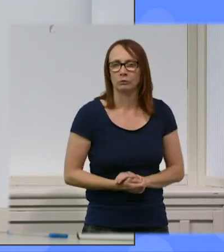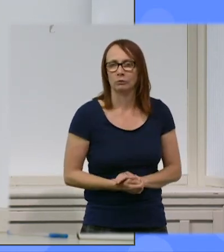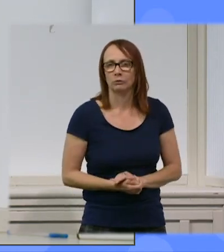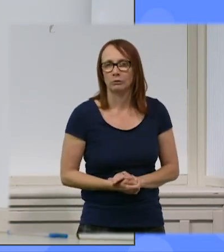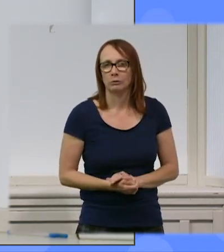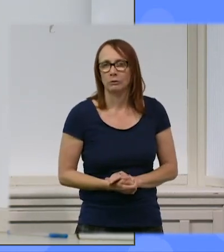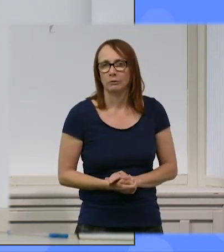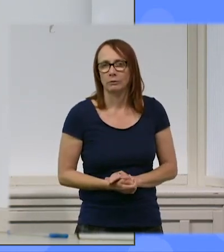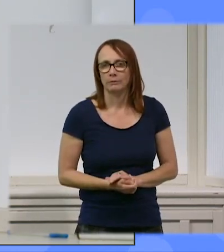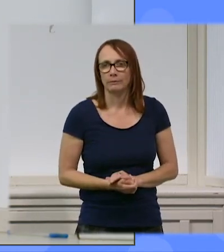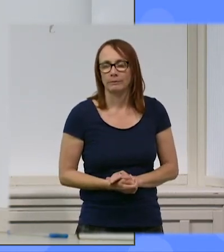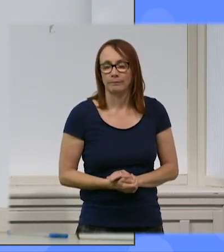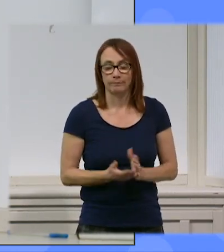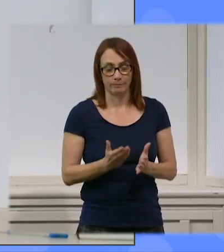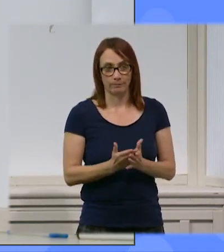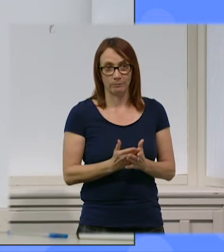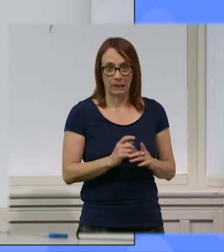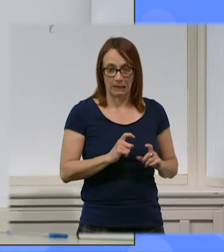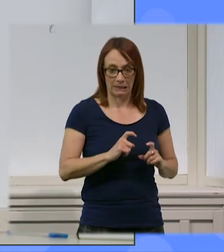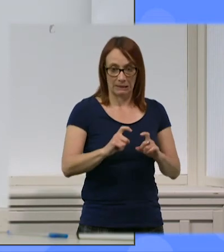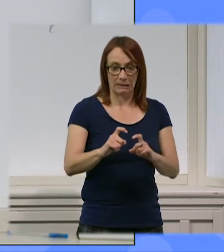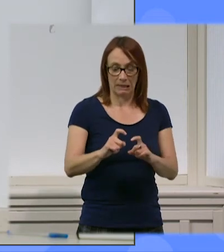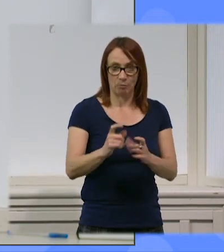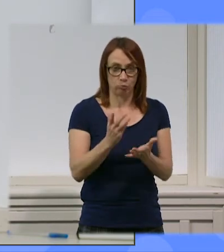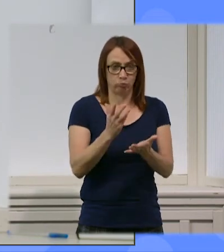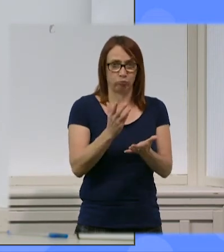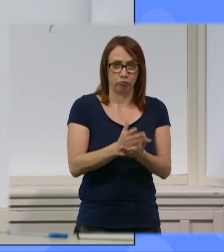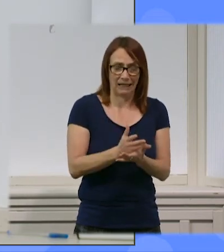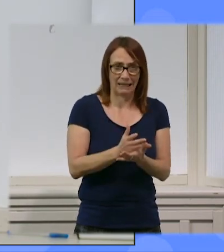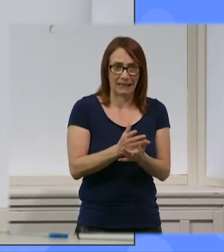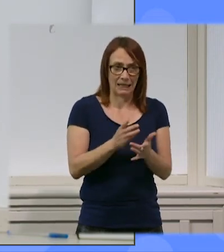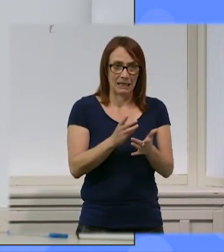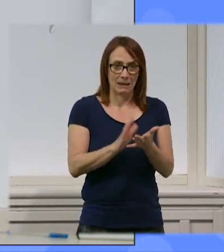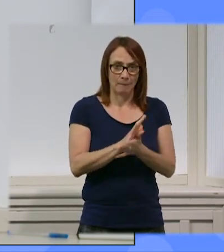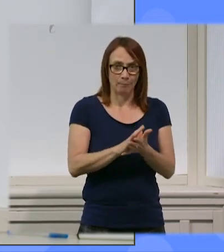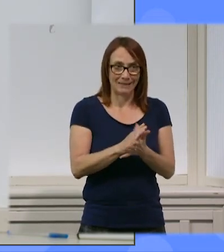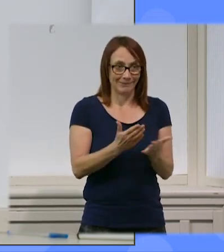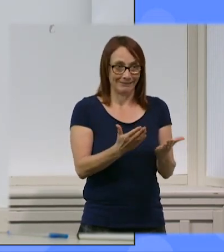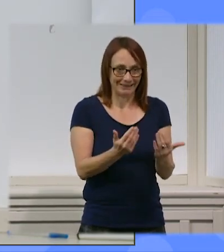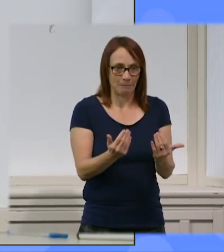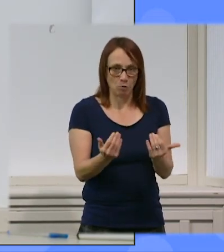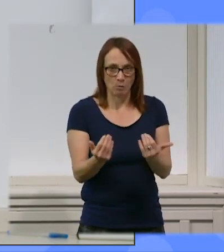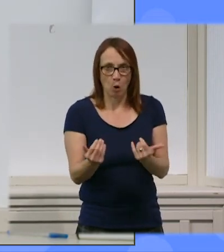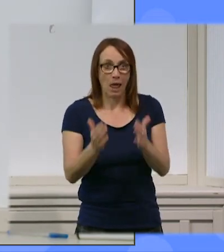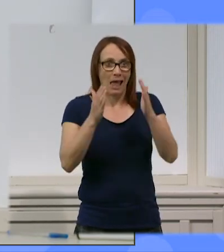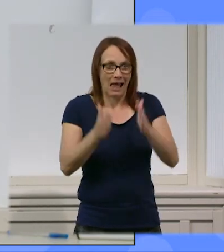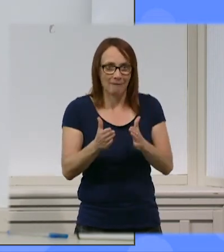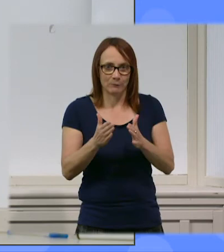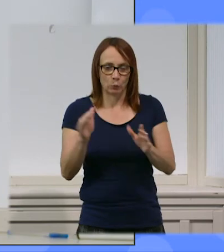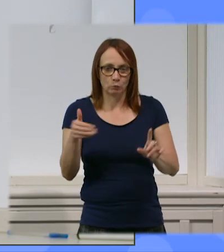basic level sustainability can be seen as a call to action and a task in progress or a necessary journey that we can undertake together as a global